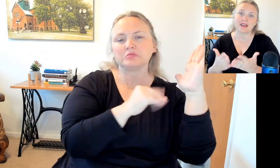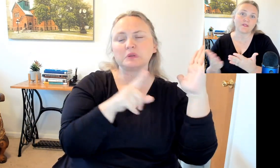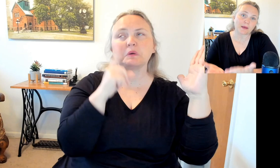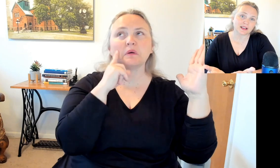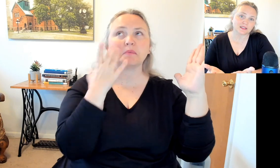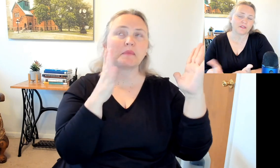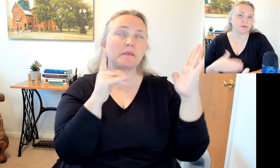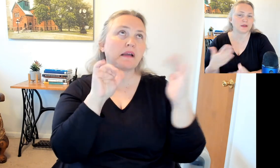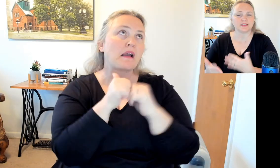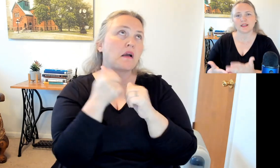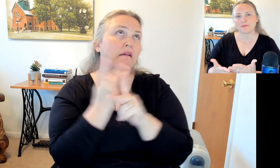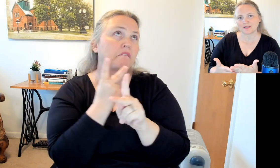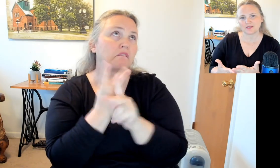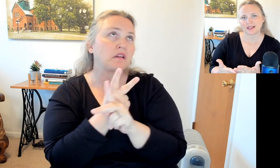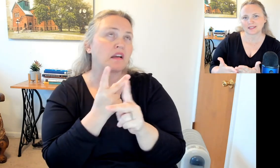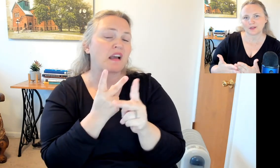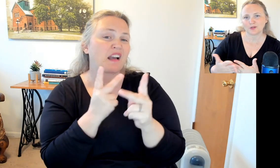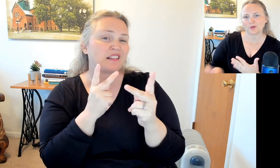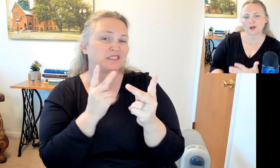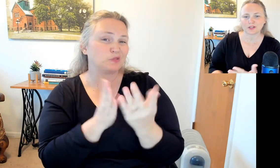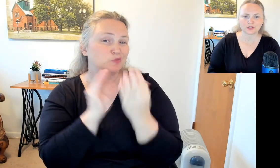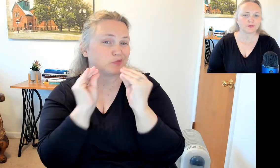that feedback as often because they've mastered that skill or knowledge.